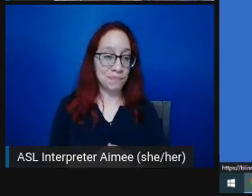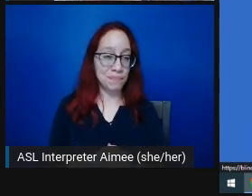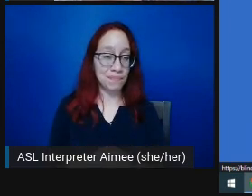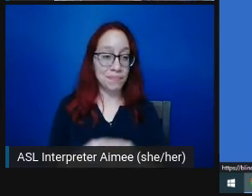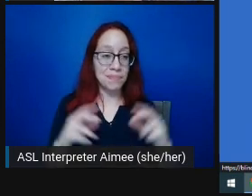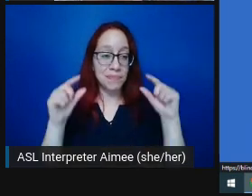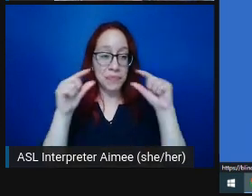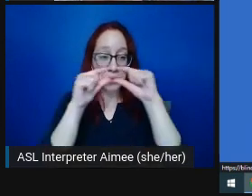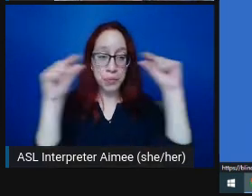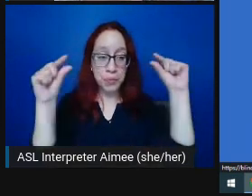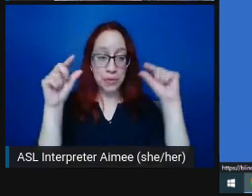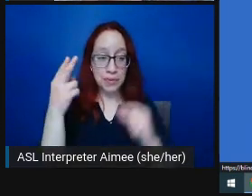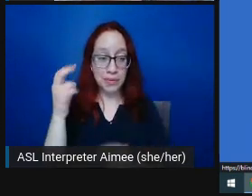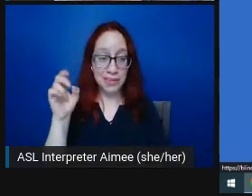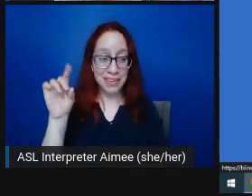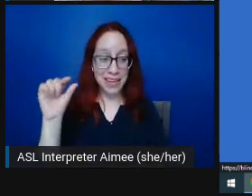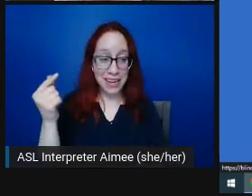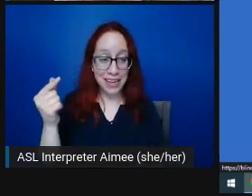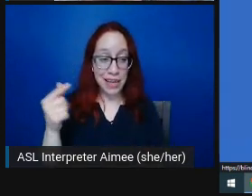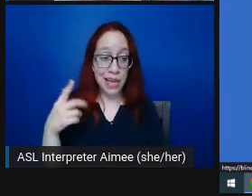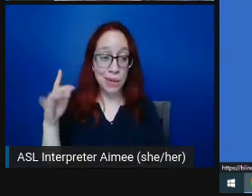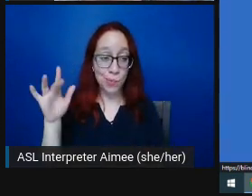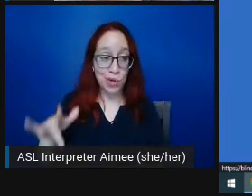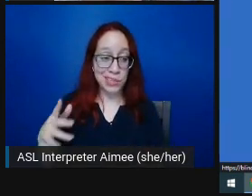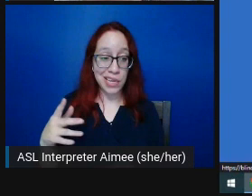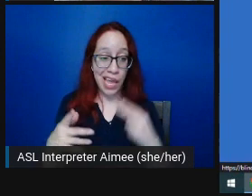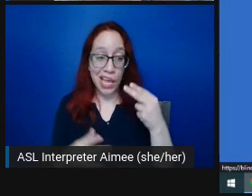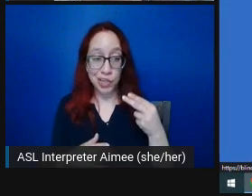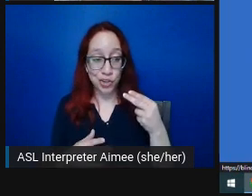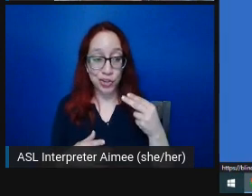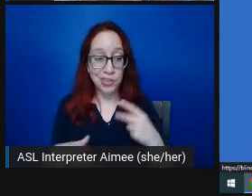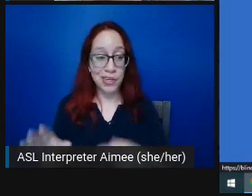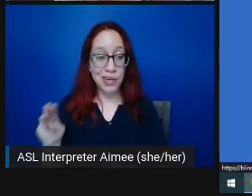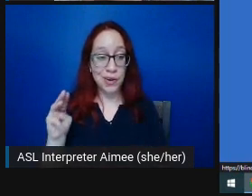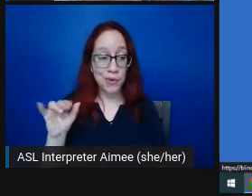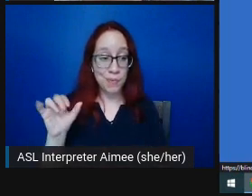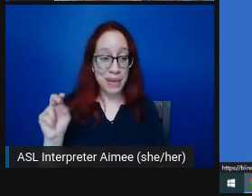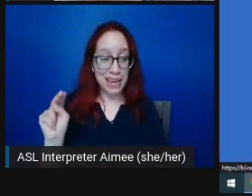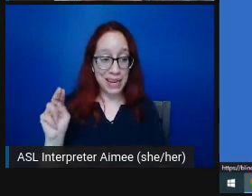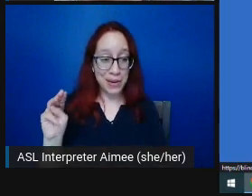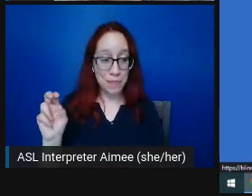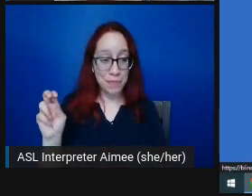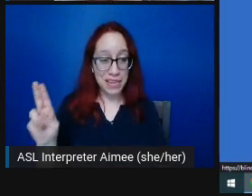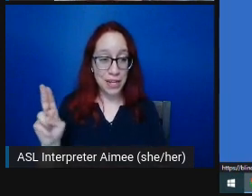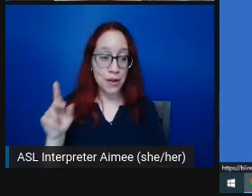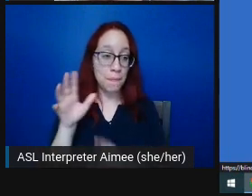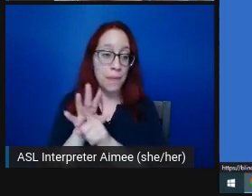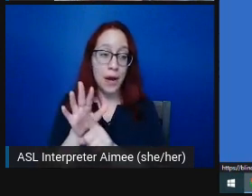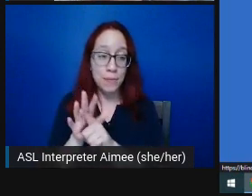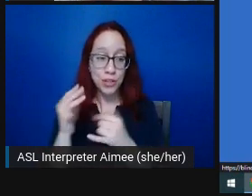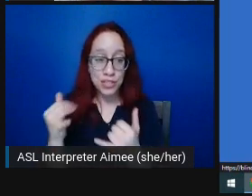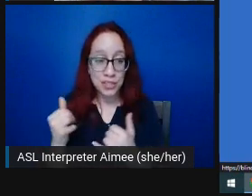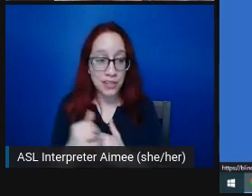I press H. There is main menu, popular today, recently added,